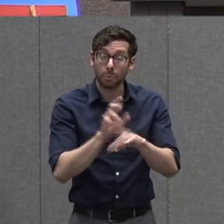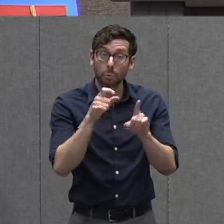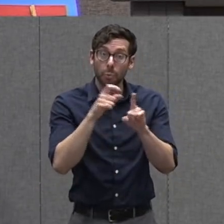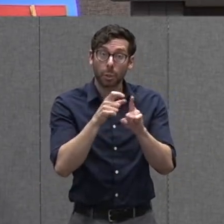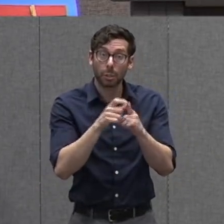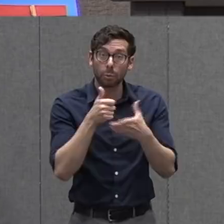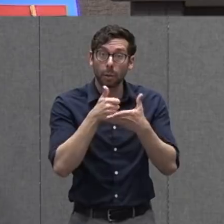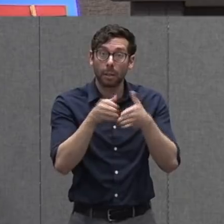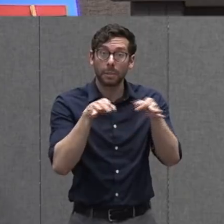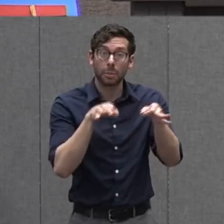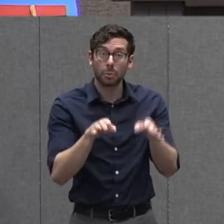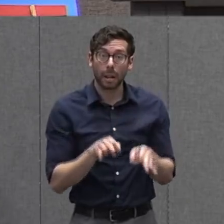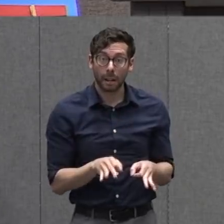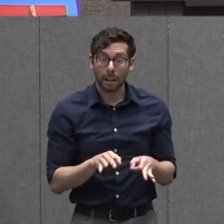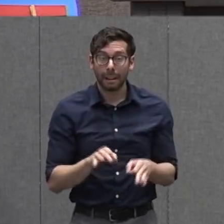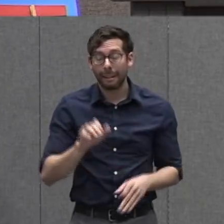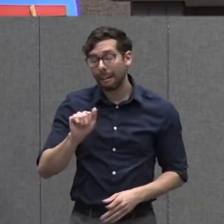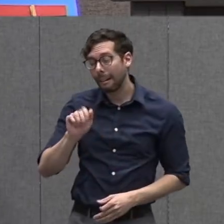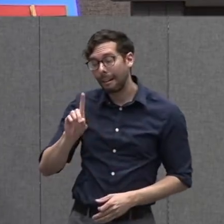I wonder how these seeds disperse. Do you remember?